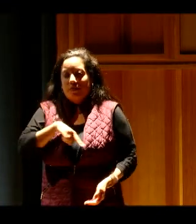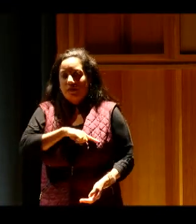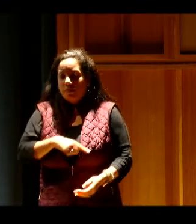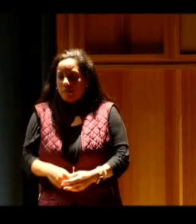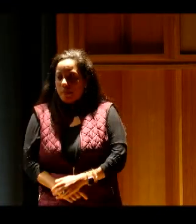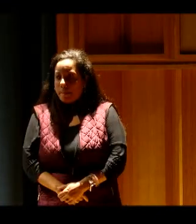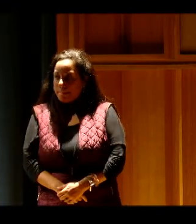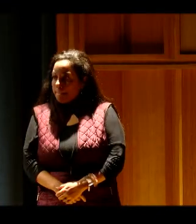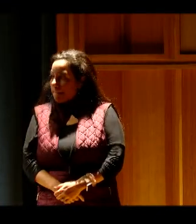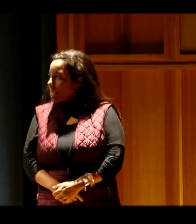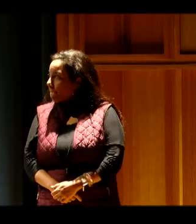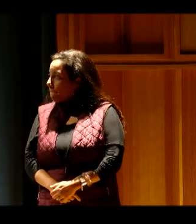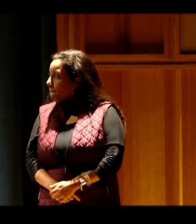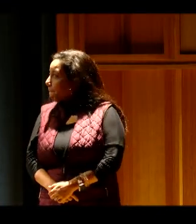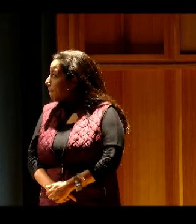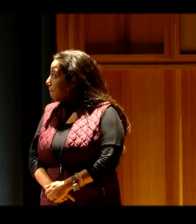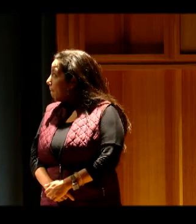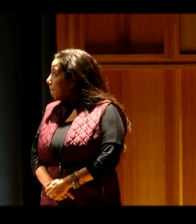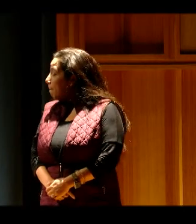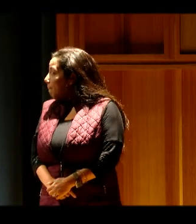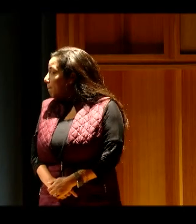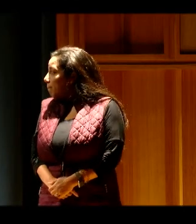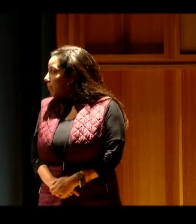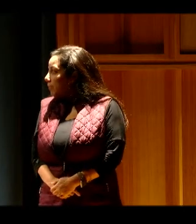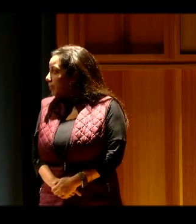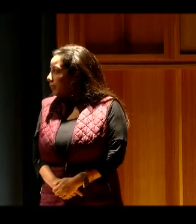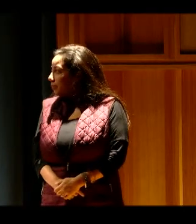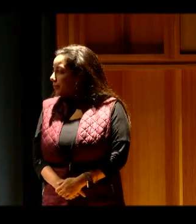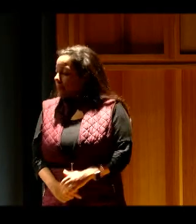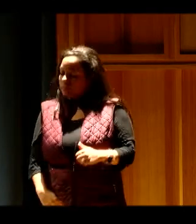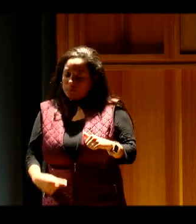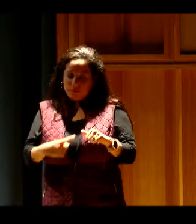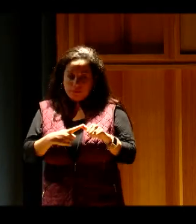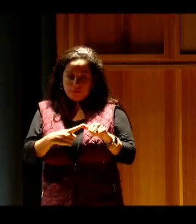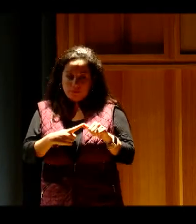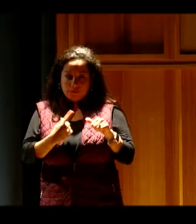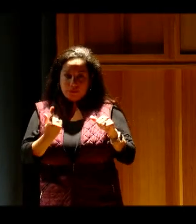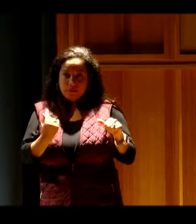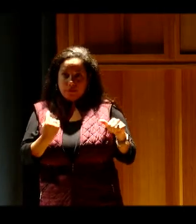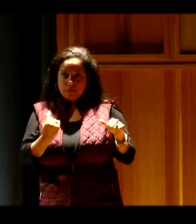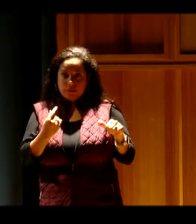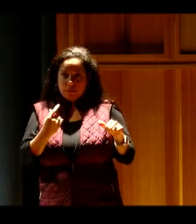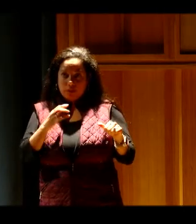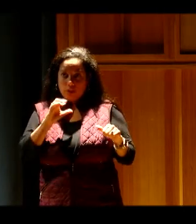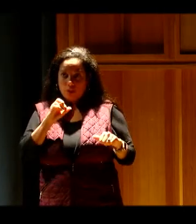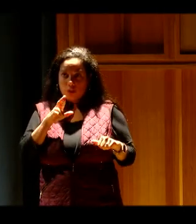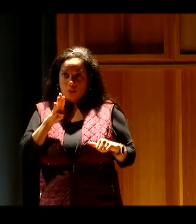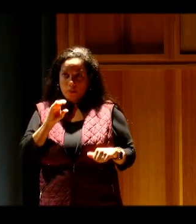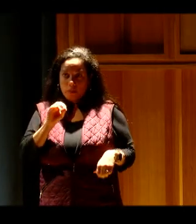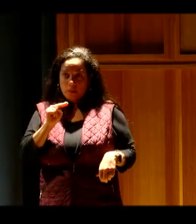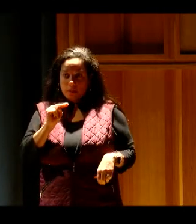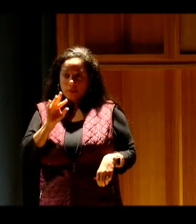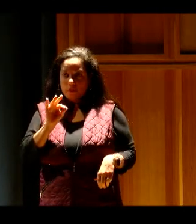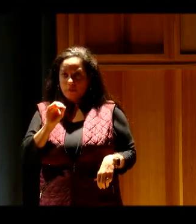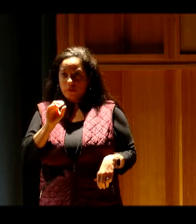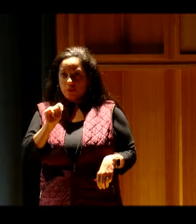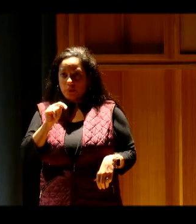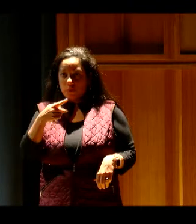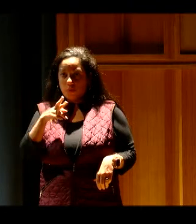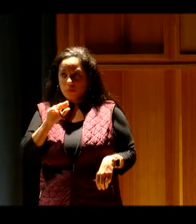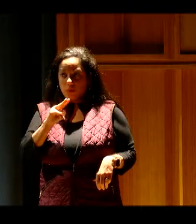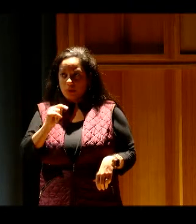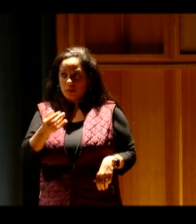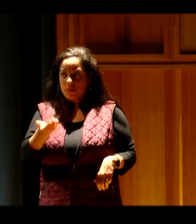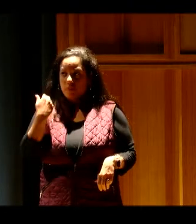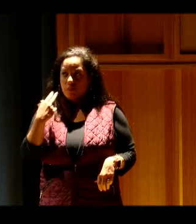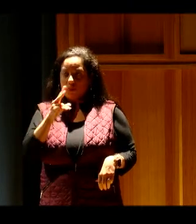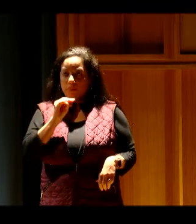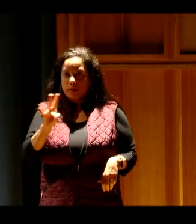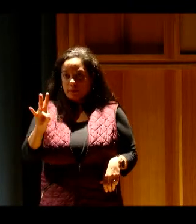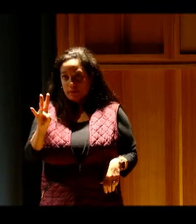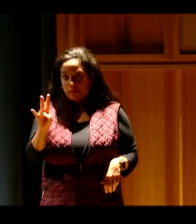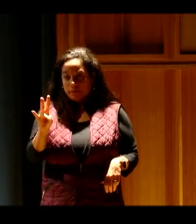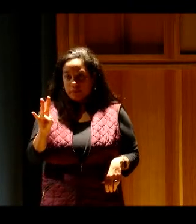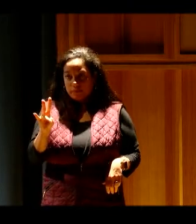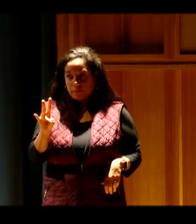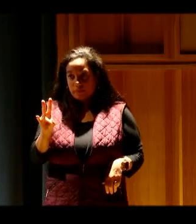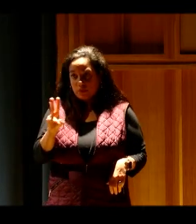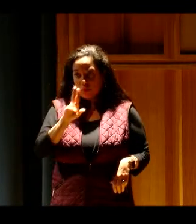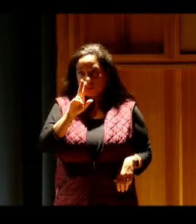So, the first thing we did was to carbon footprint in 2007 the UK music industry